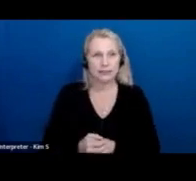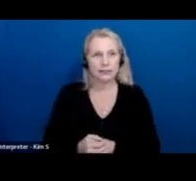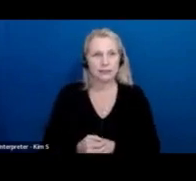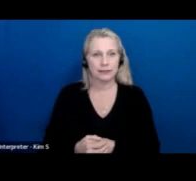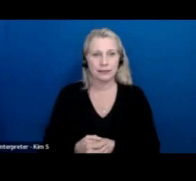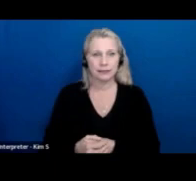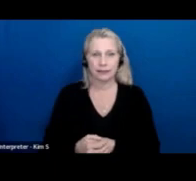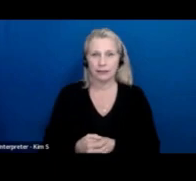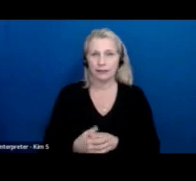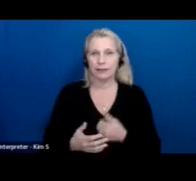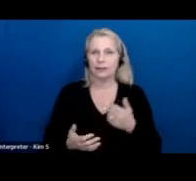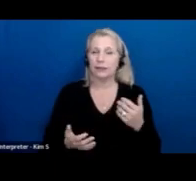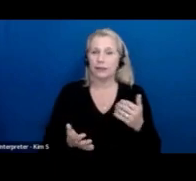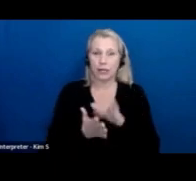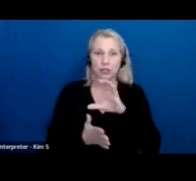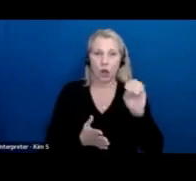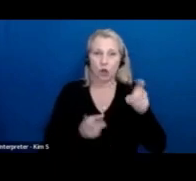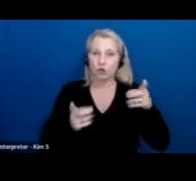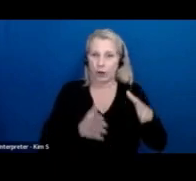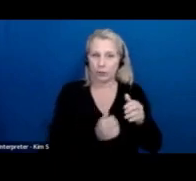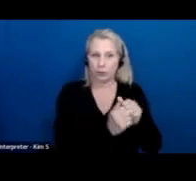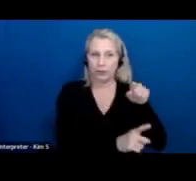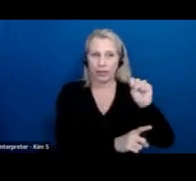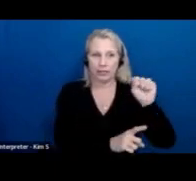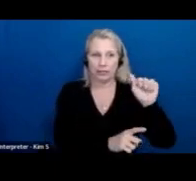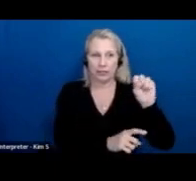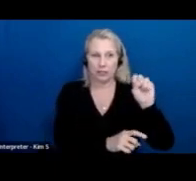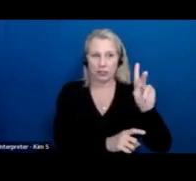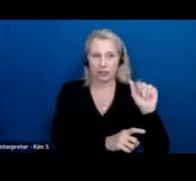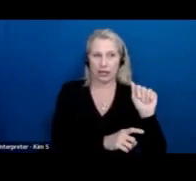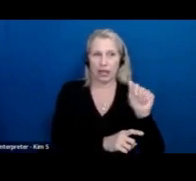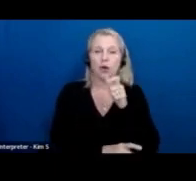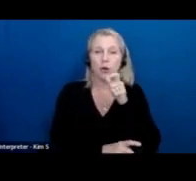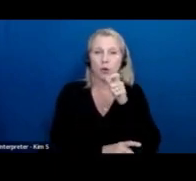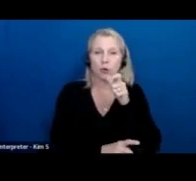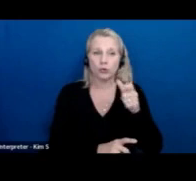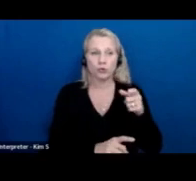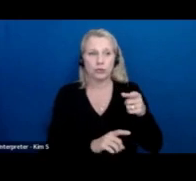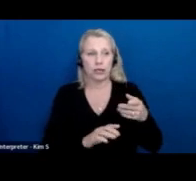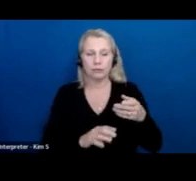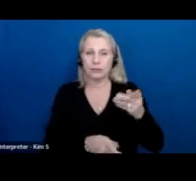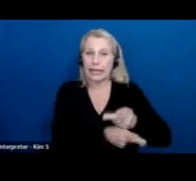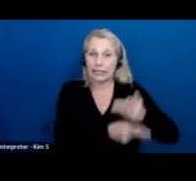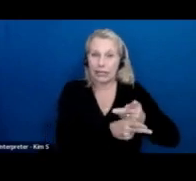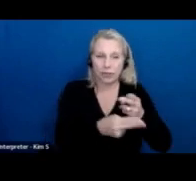And it is co-directed by Saska, who is running slides and, and